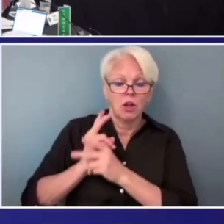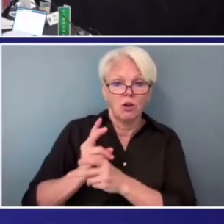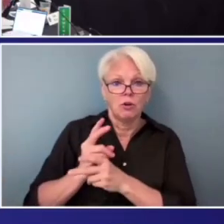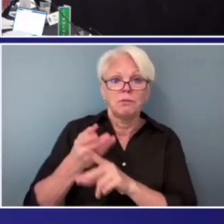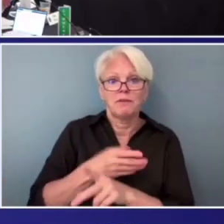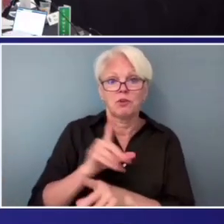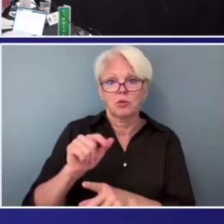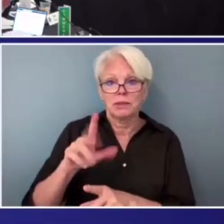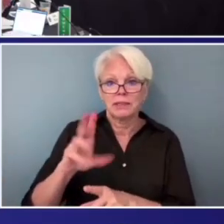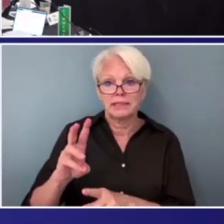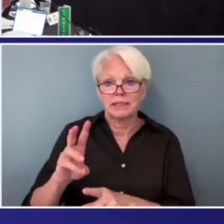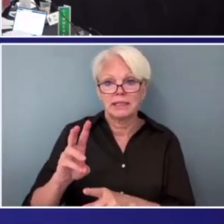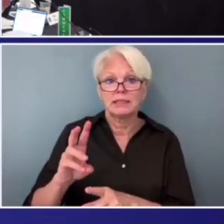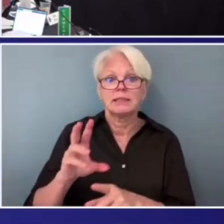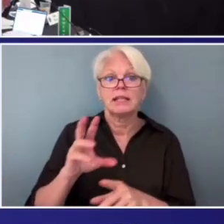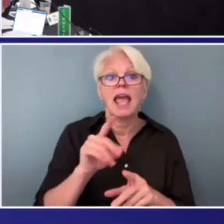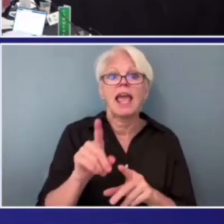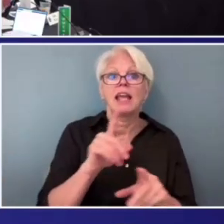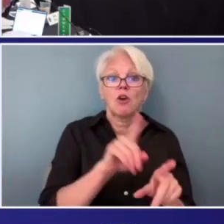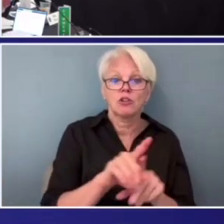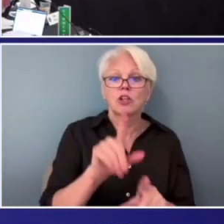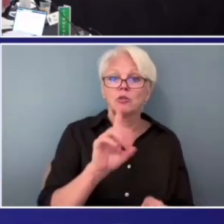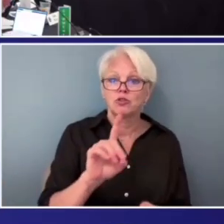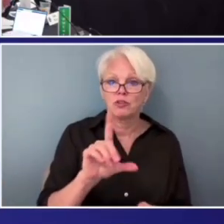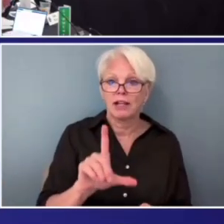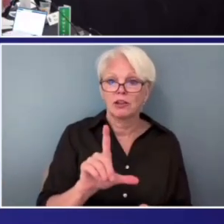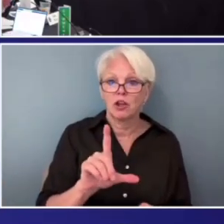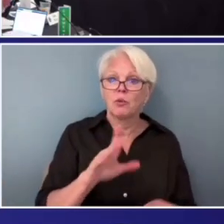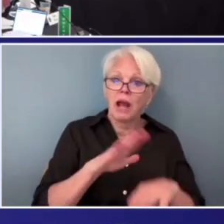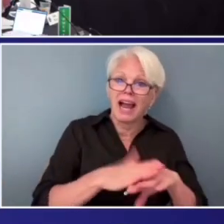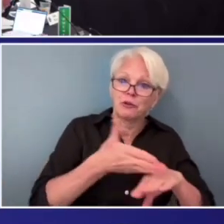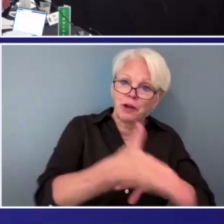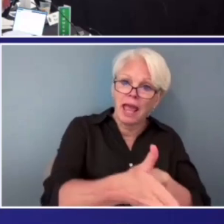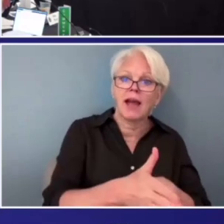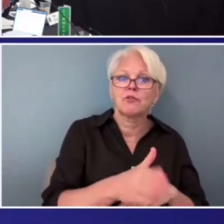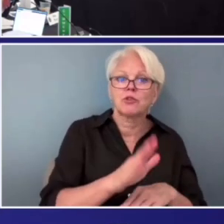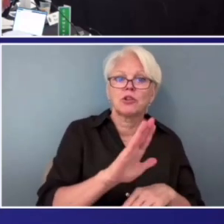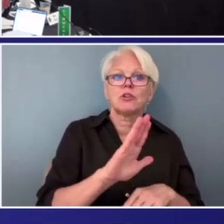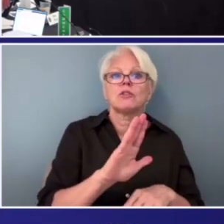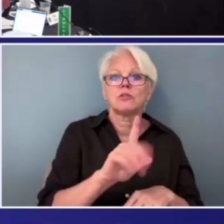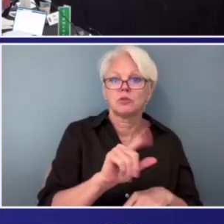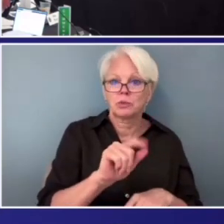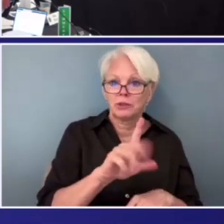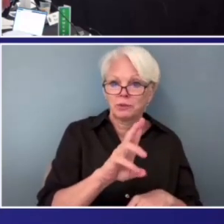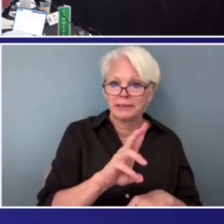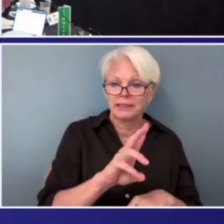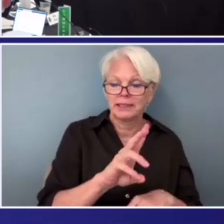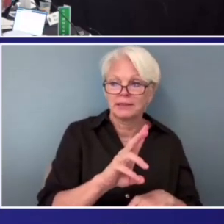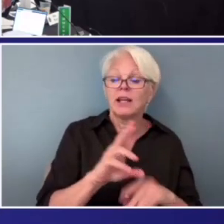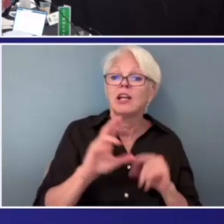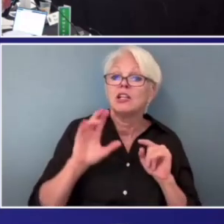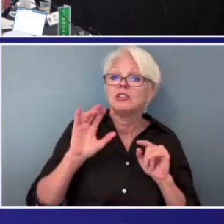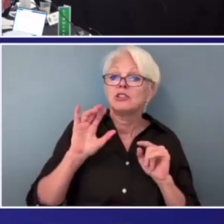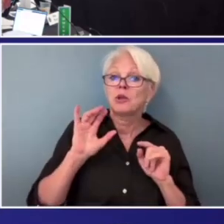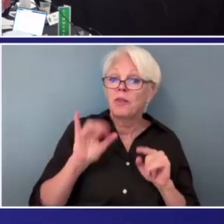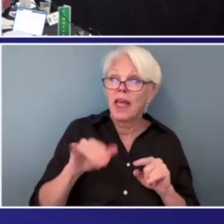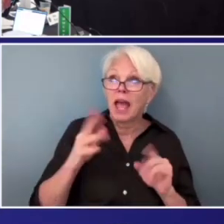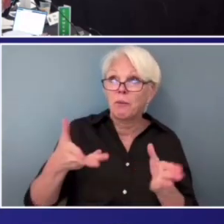on or after. So we are going to take this back because we are playing a game of Stump